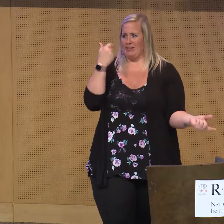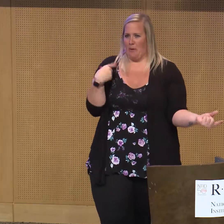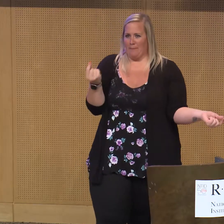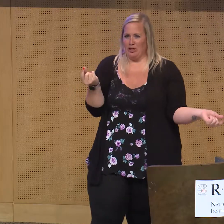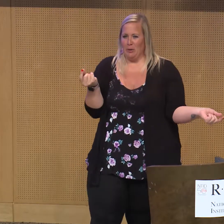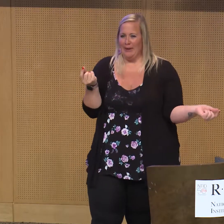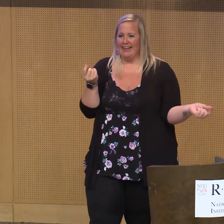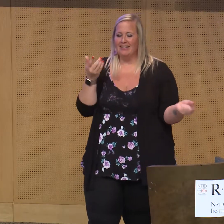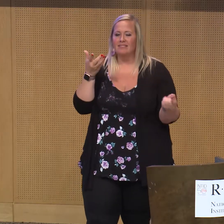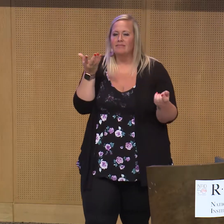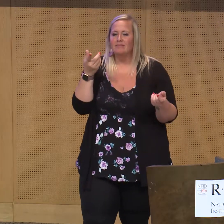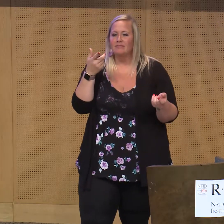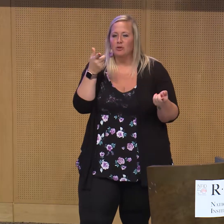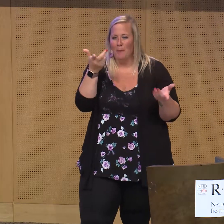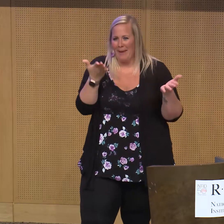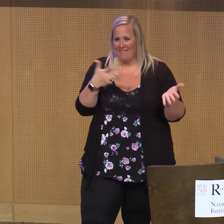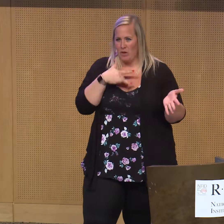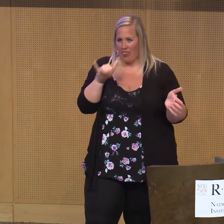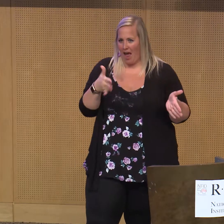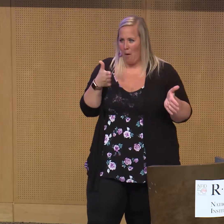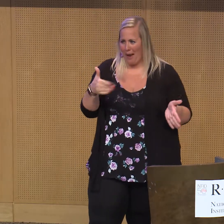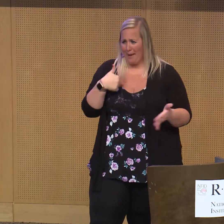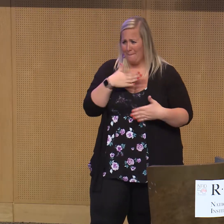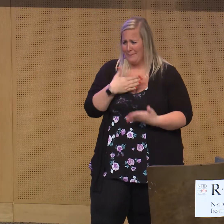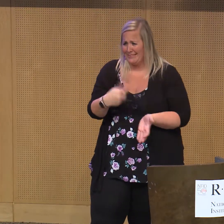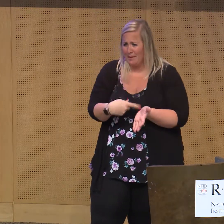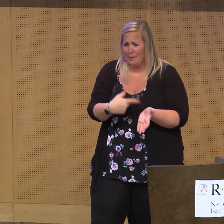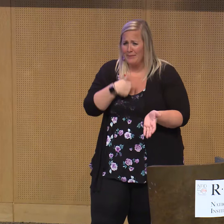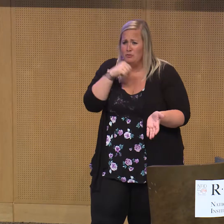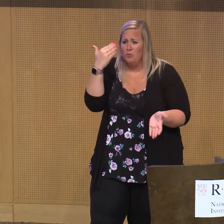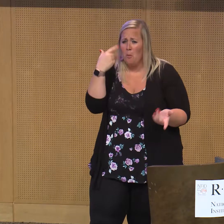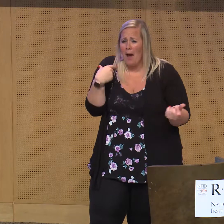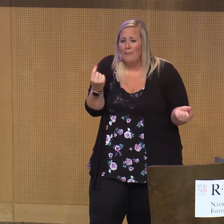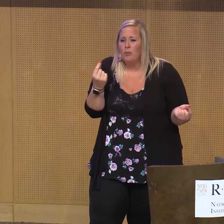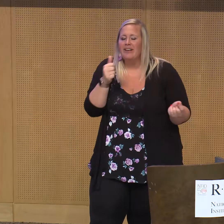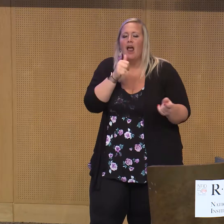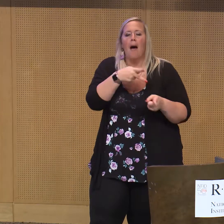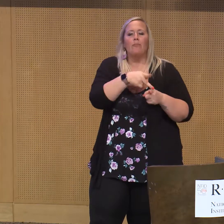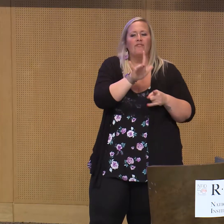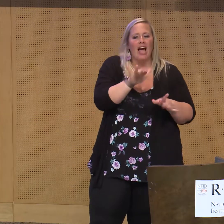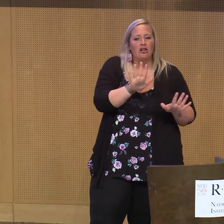I have no idea what I'm doing. You may feel that way. I do, too, sometimes,